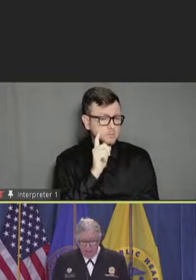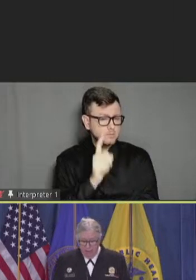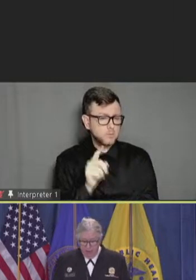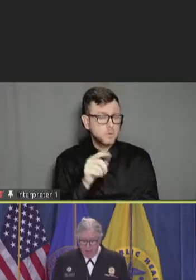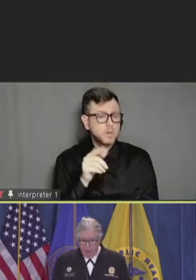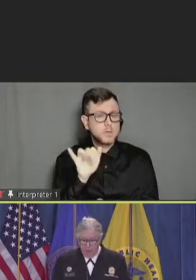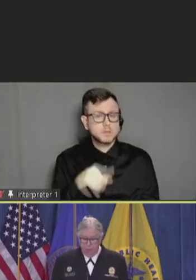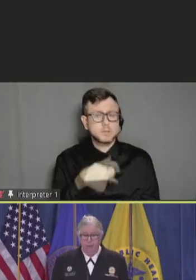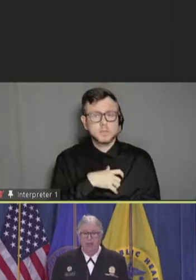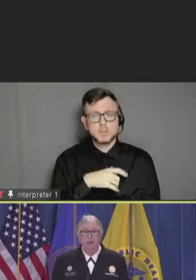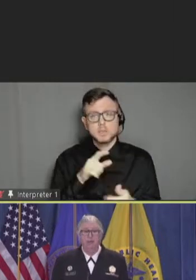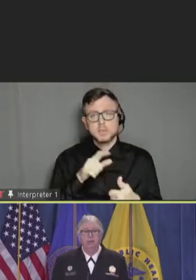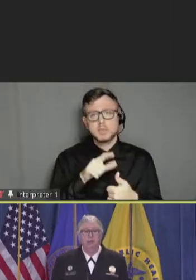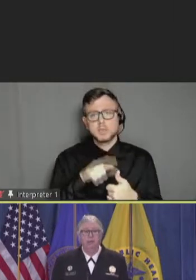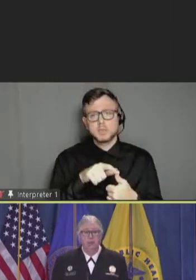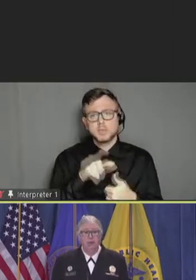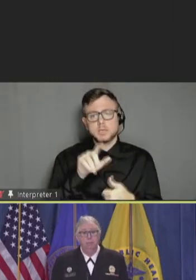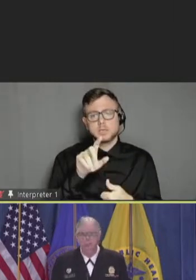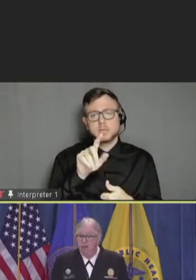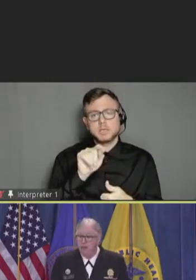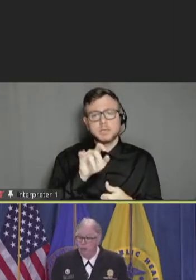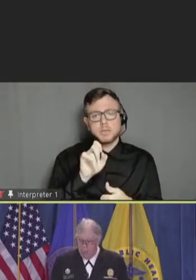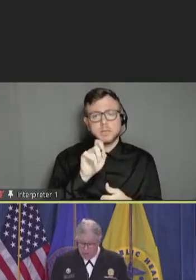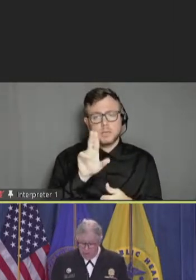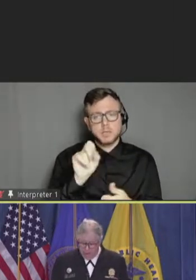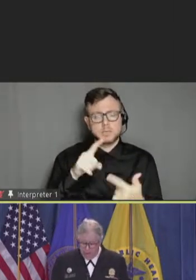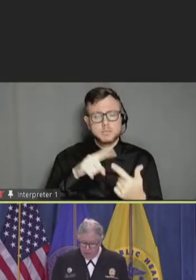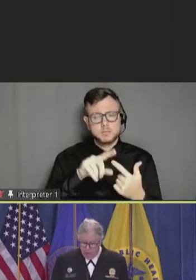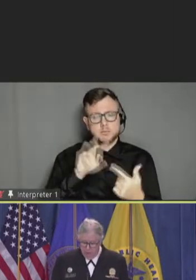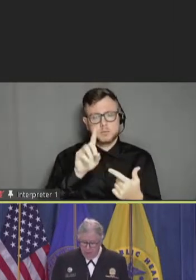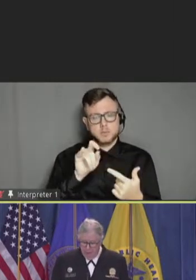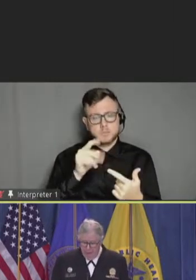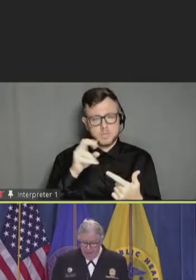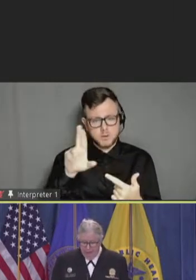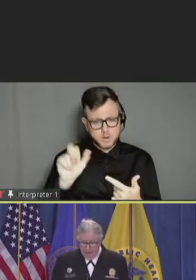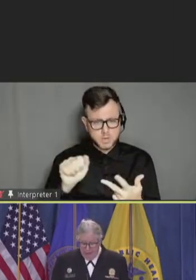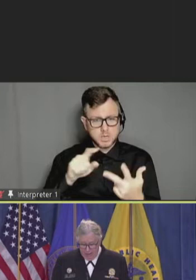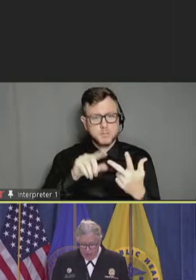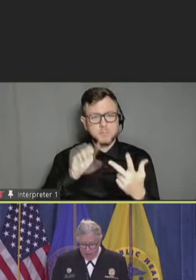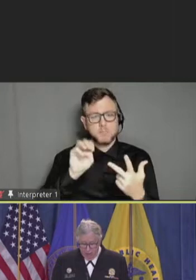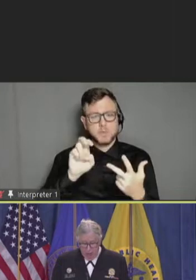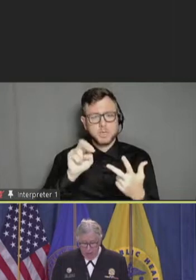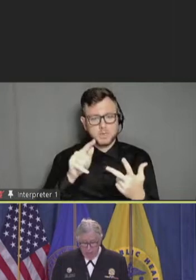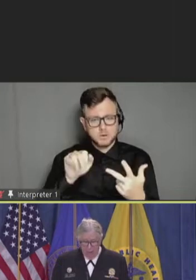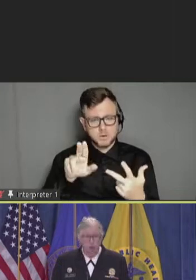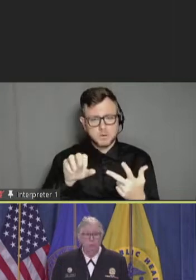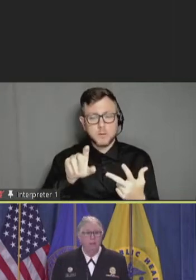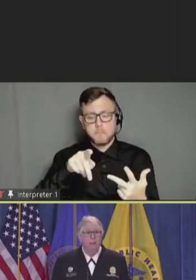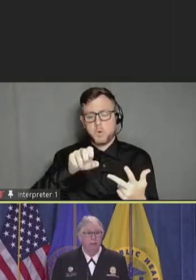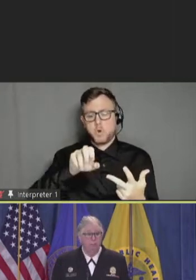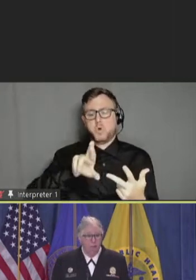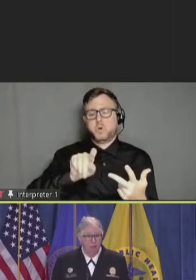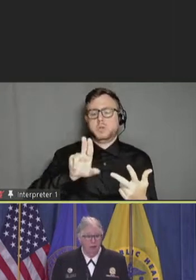diphtheria, and pertussis, meningococcal disease, and cancers caused by human papillomavirus,